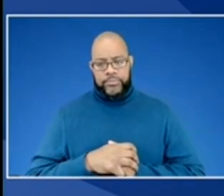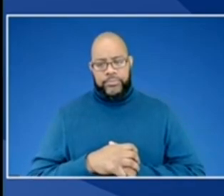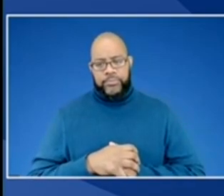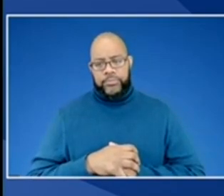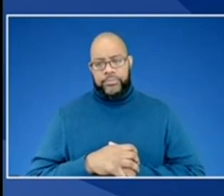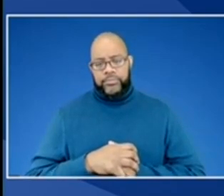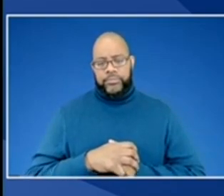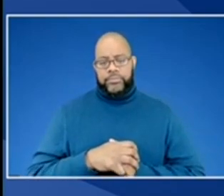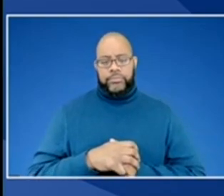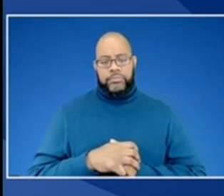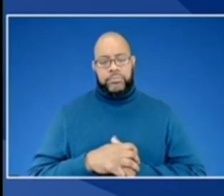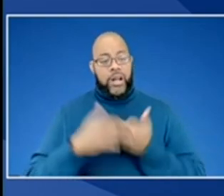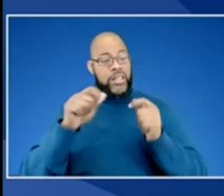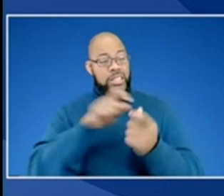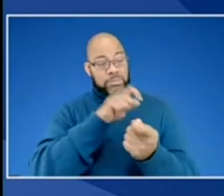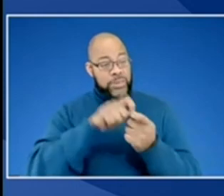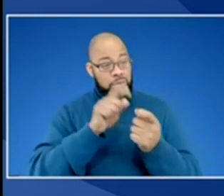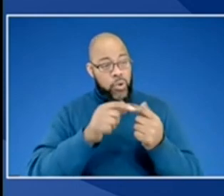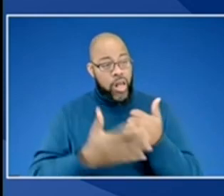Anything specific to help inform the Department? Kyra?